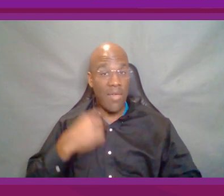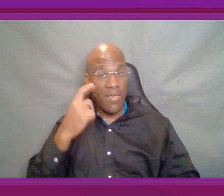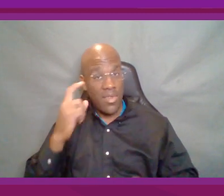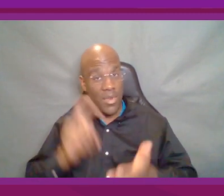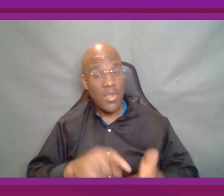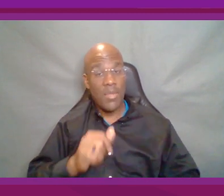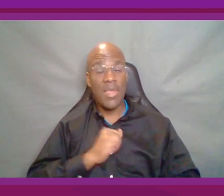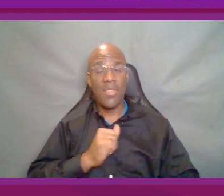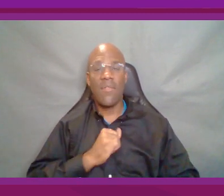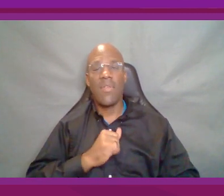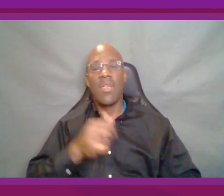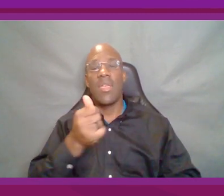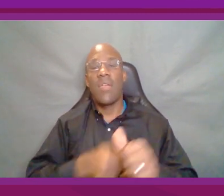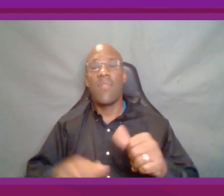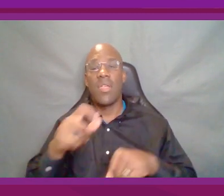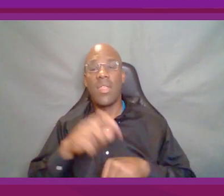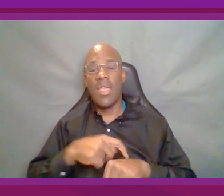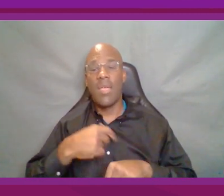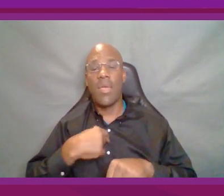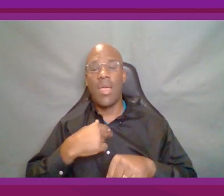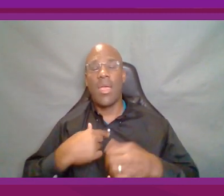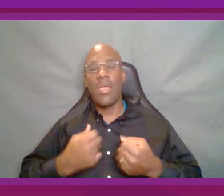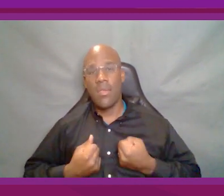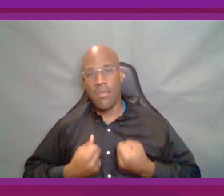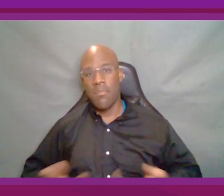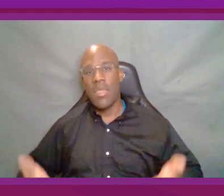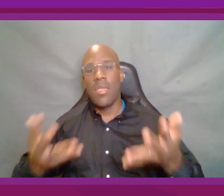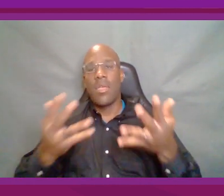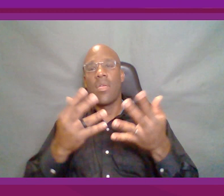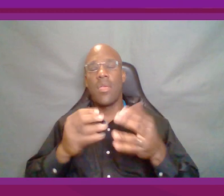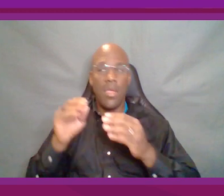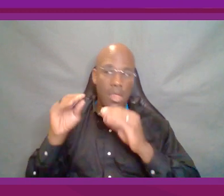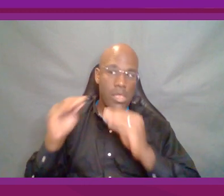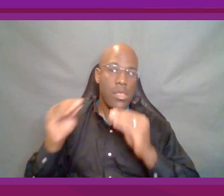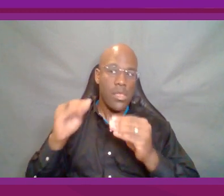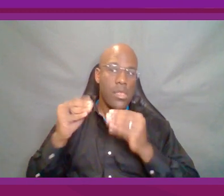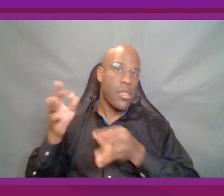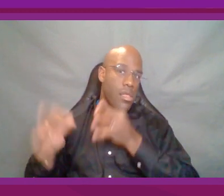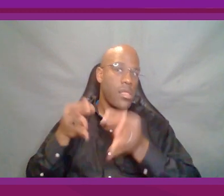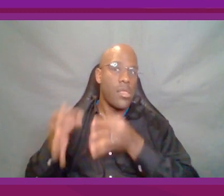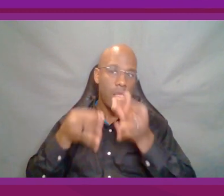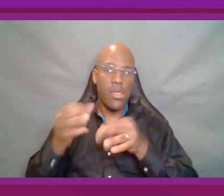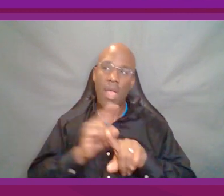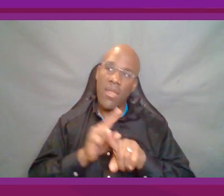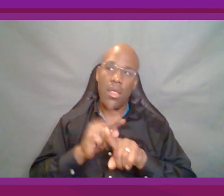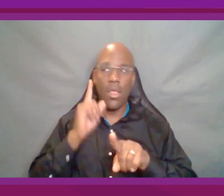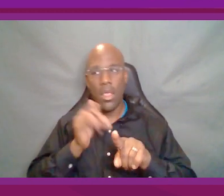journey as well as every time I became exhausted with overexpending on an advocacy component,